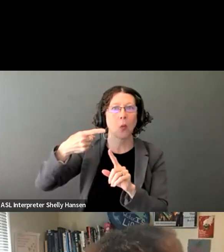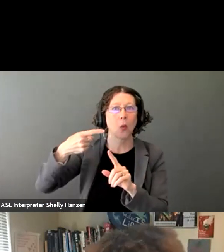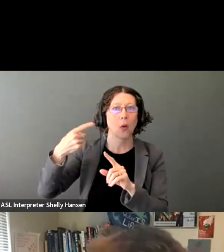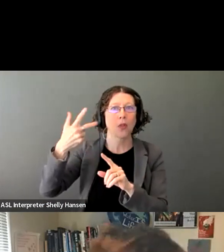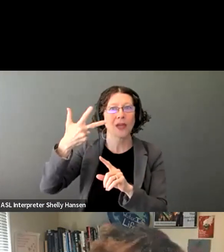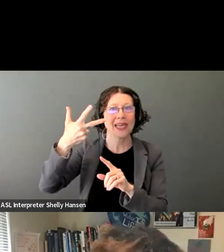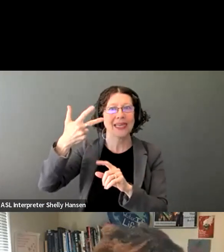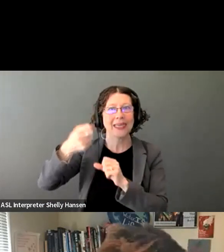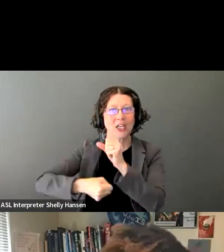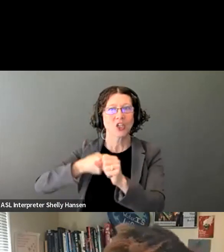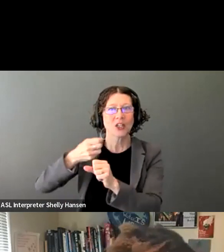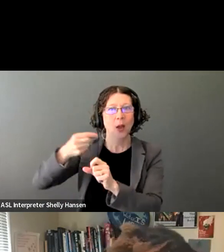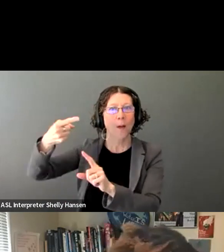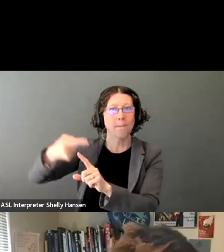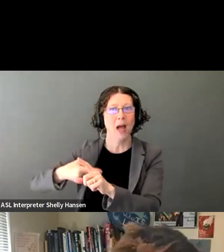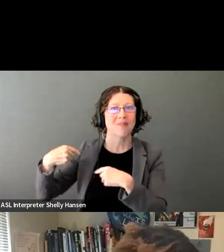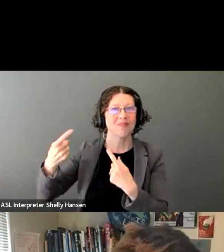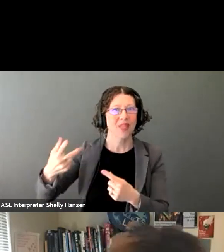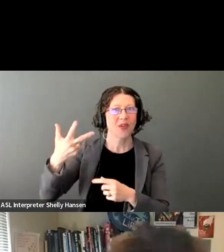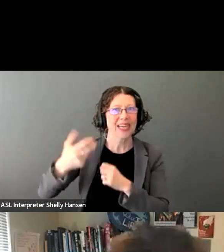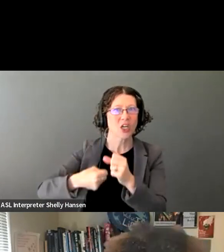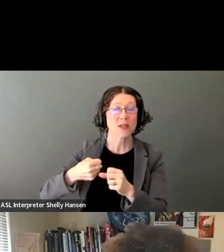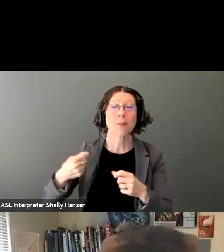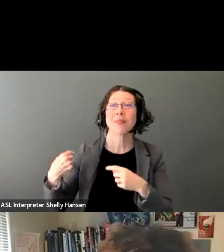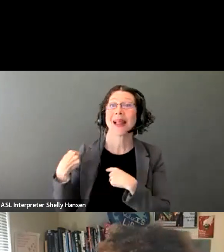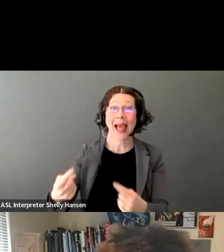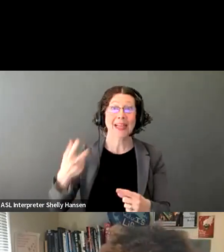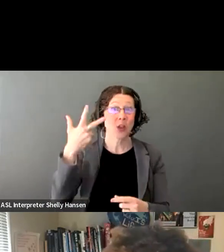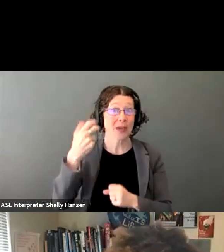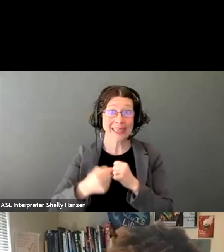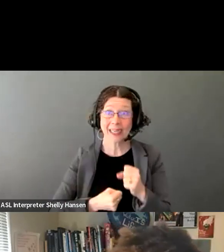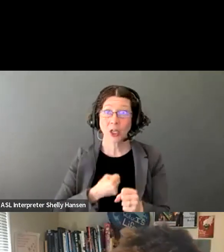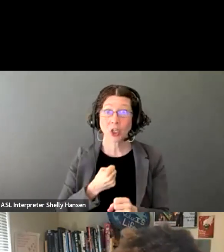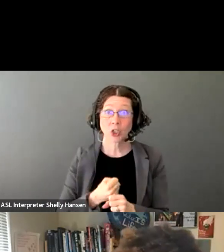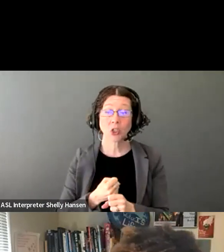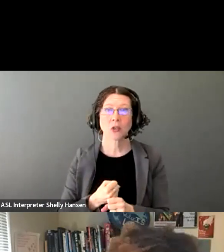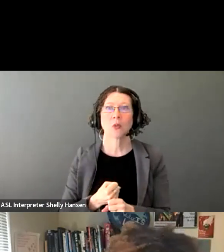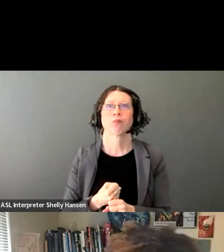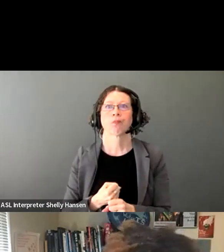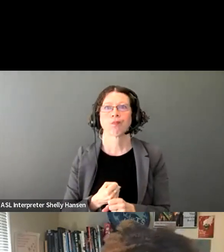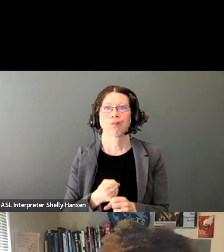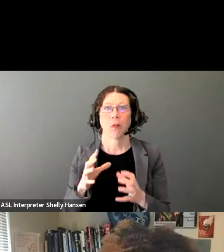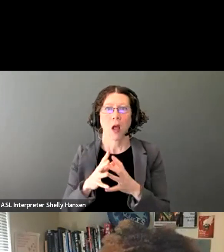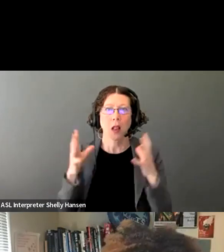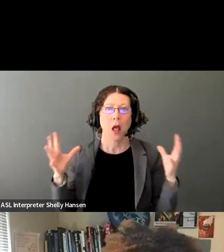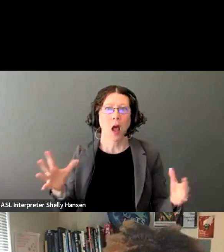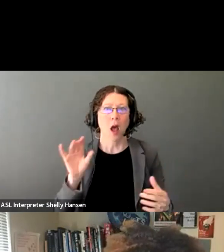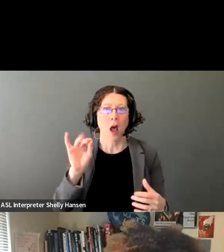So the last three years have been a lot of recovery.